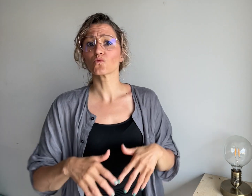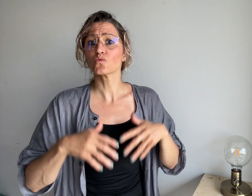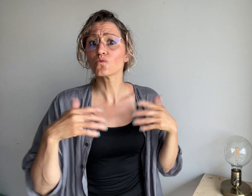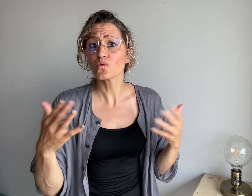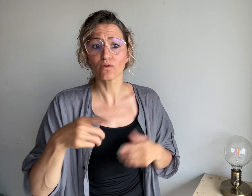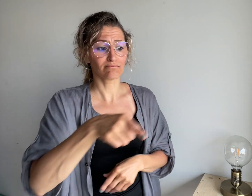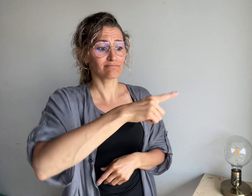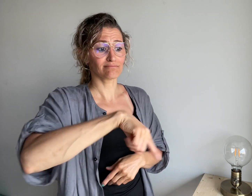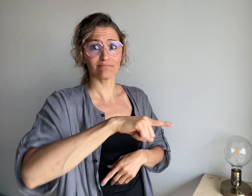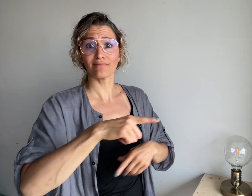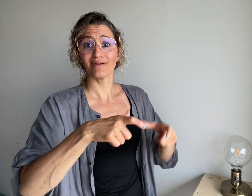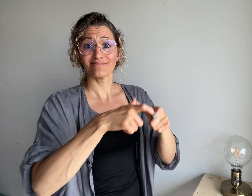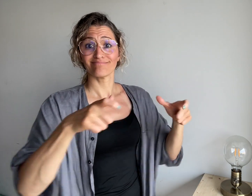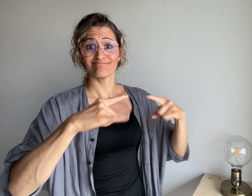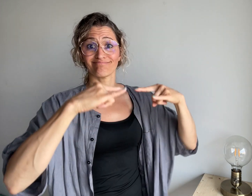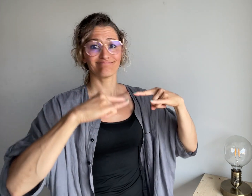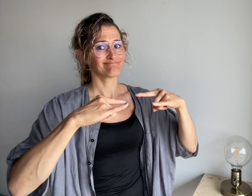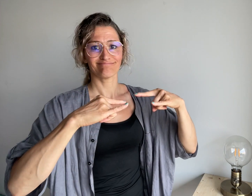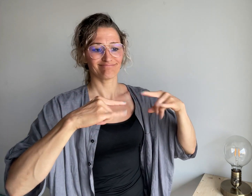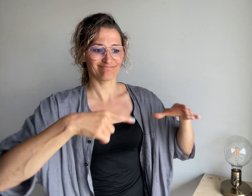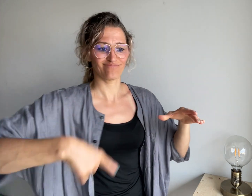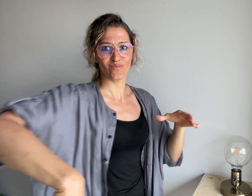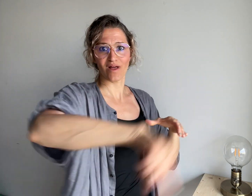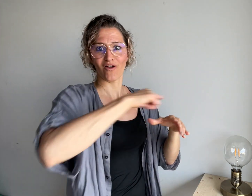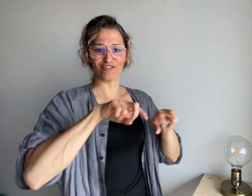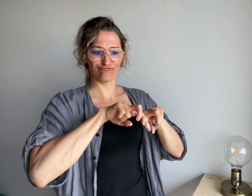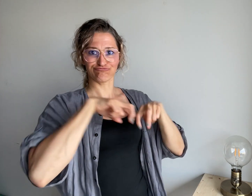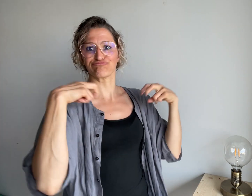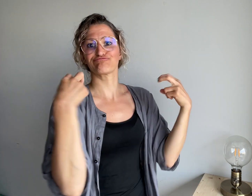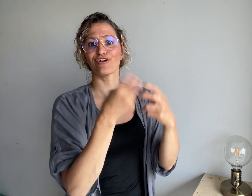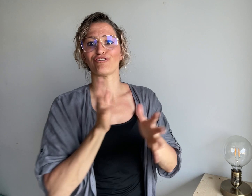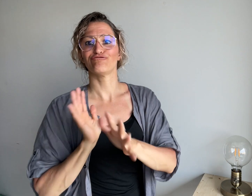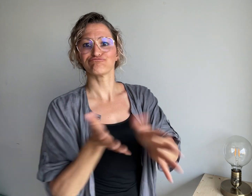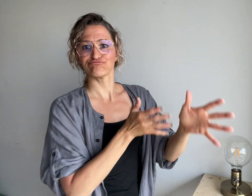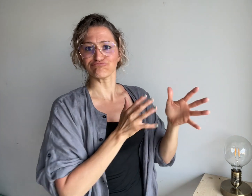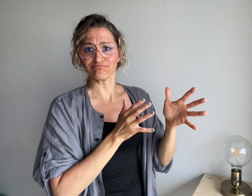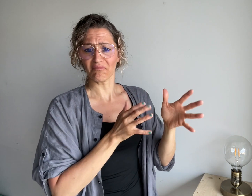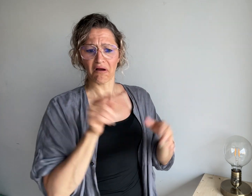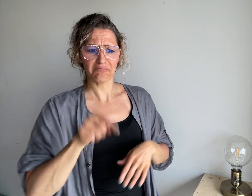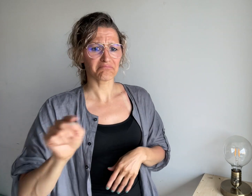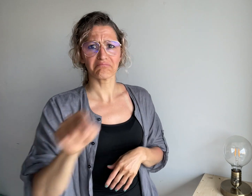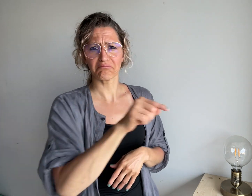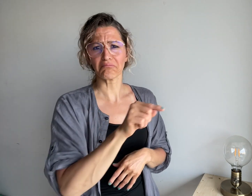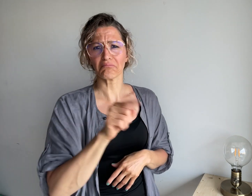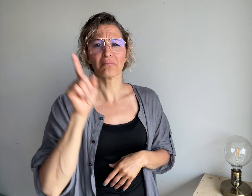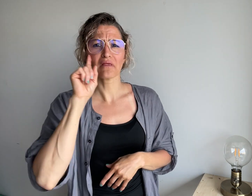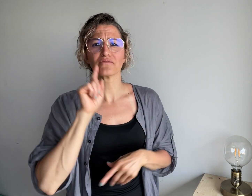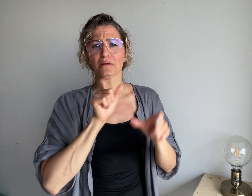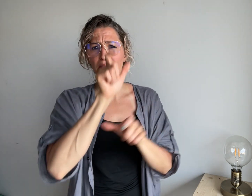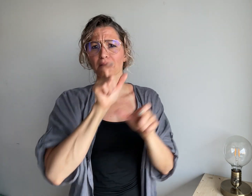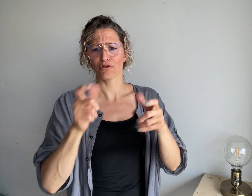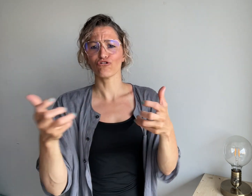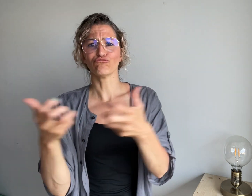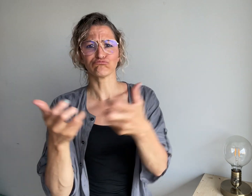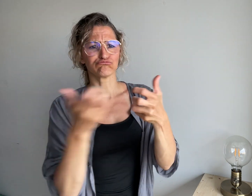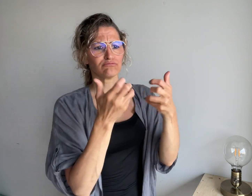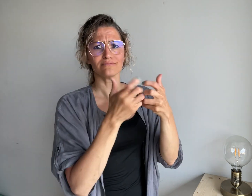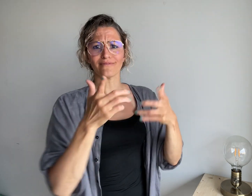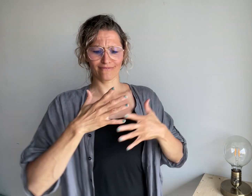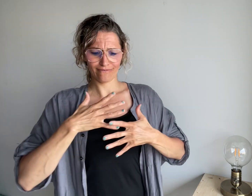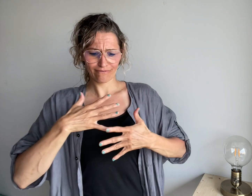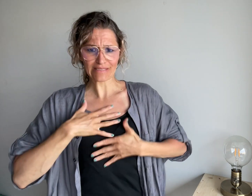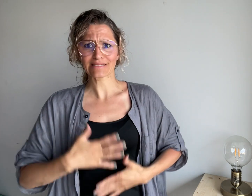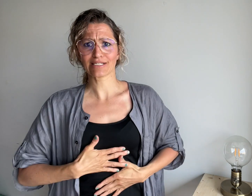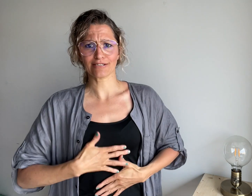These meet Deaf people’s physical needs, but what about Deaf people’s